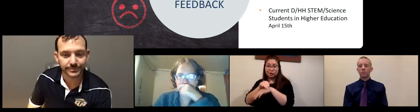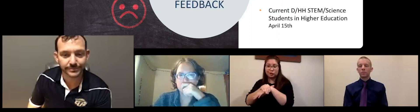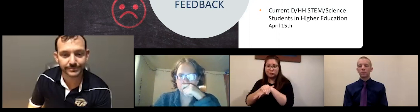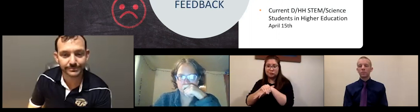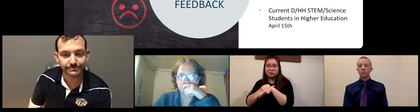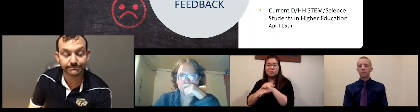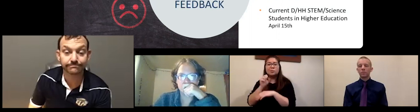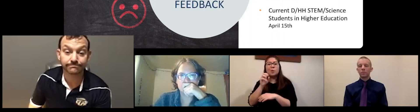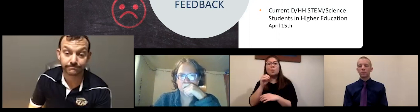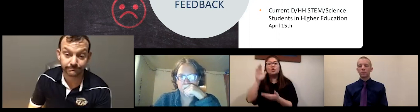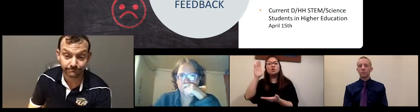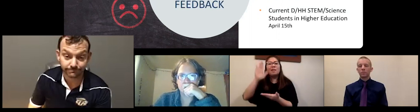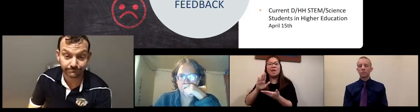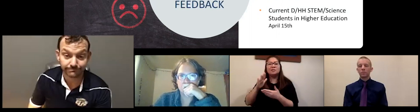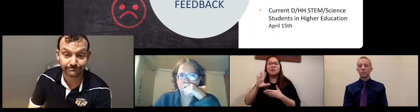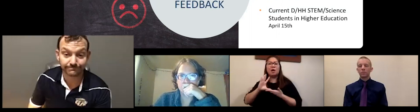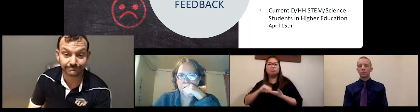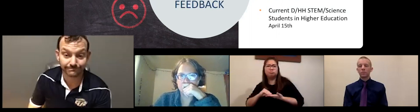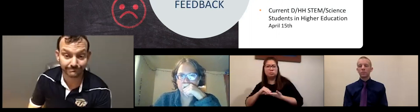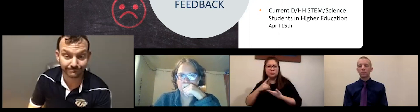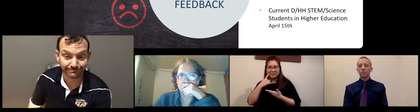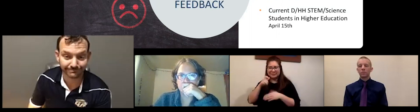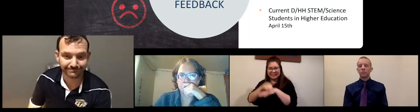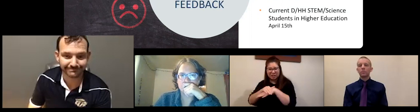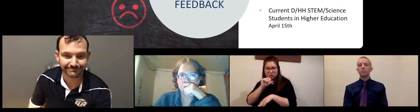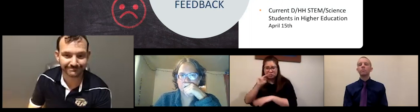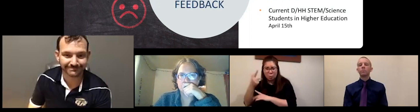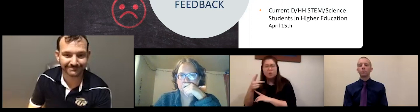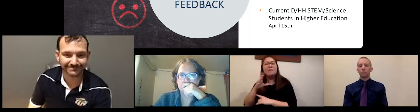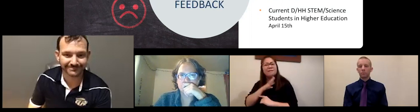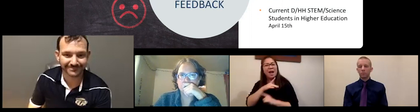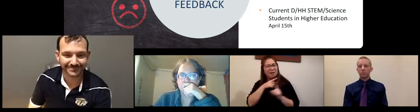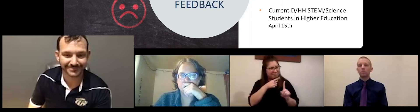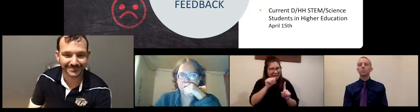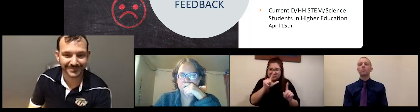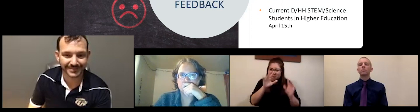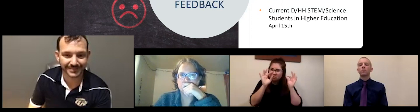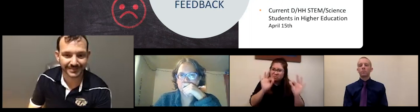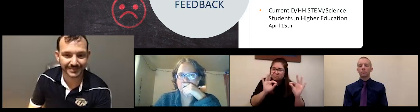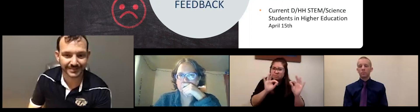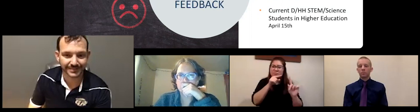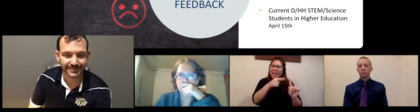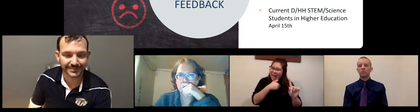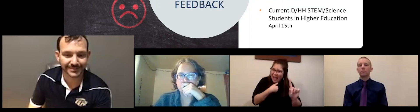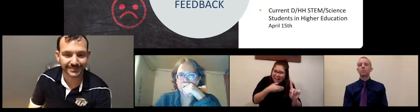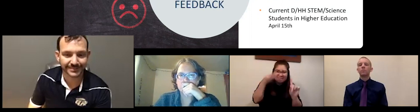So there’s less low feelings of self worth because if their English is no good, then that’s fine, their ASL is fine and it’s there.